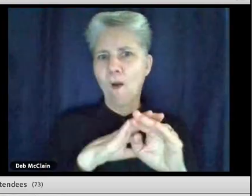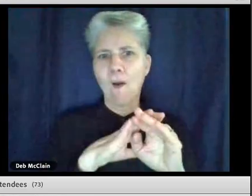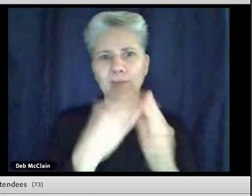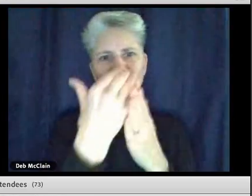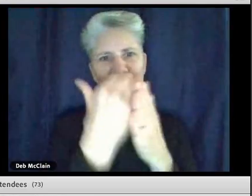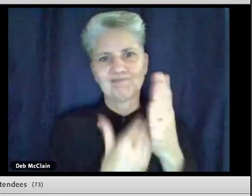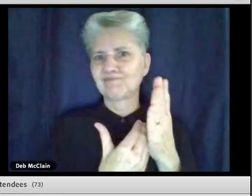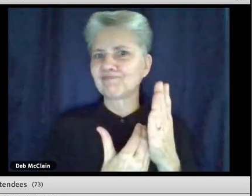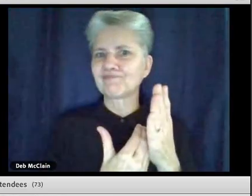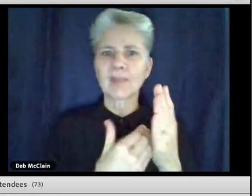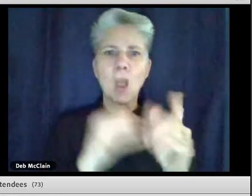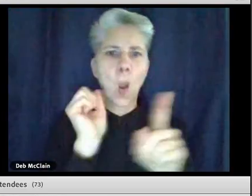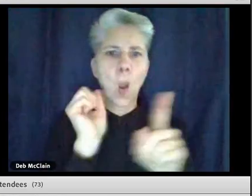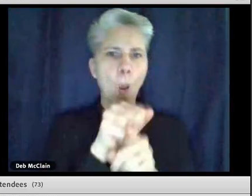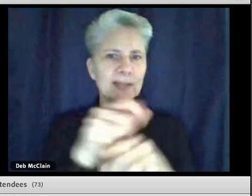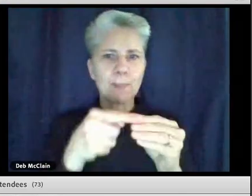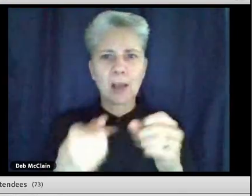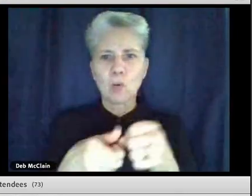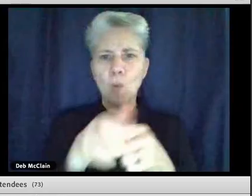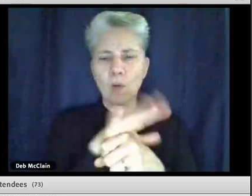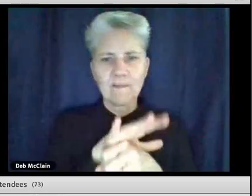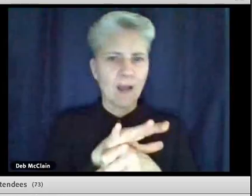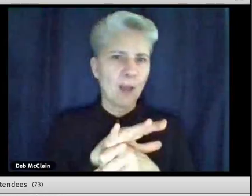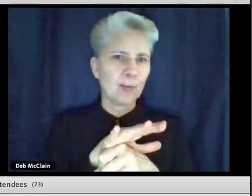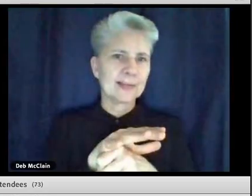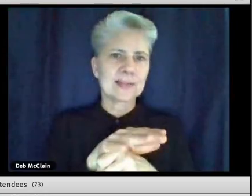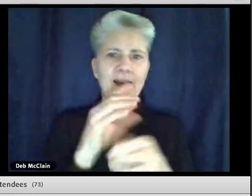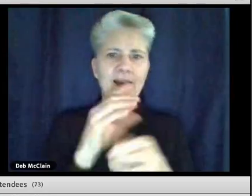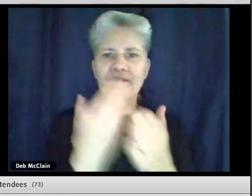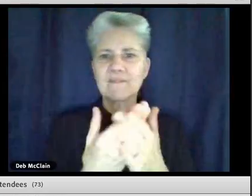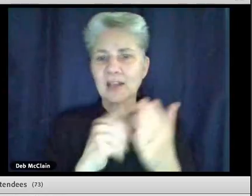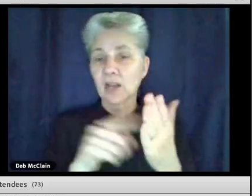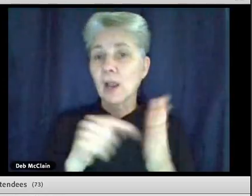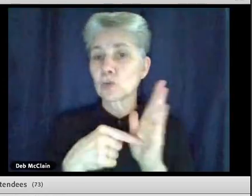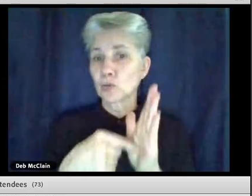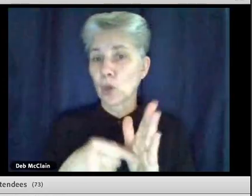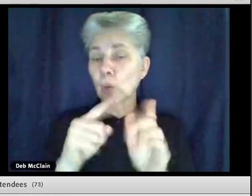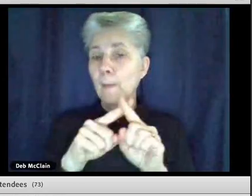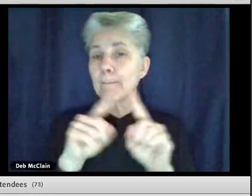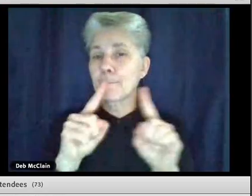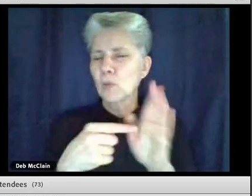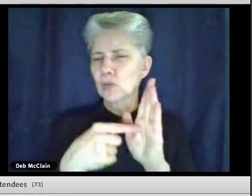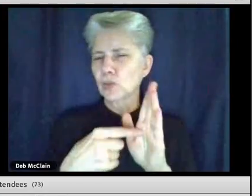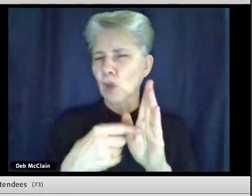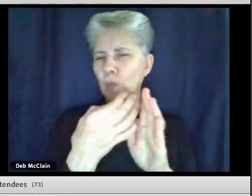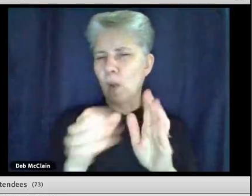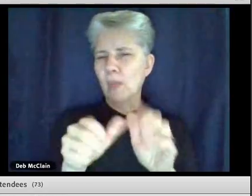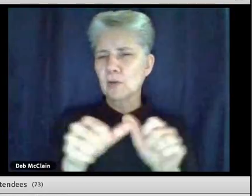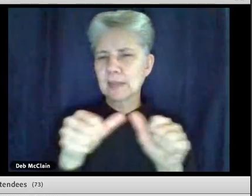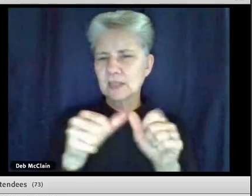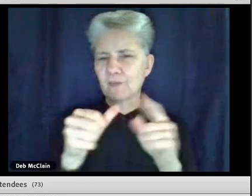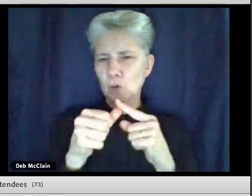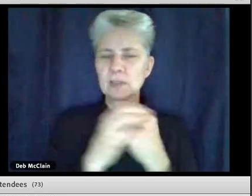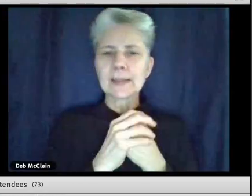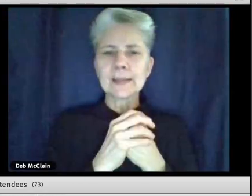Snopes has a whole section on the hoaxes about the coronavirus and fact-checking. I'm going to show you that in a second,